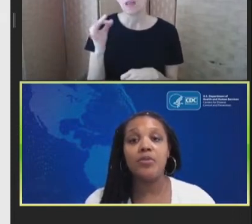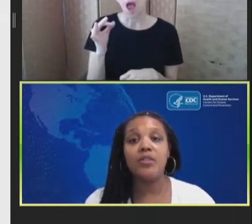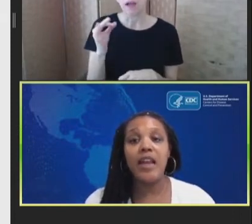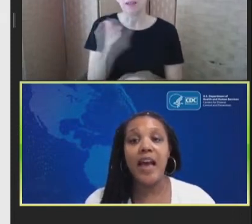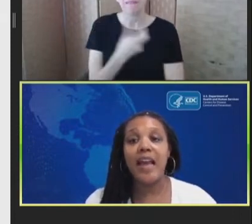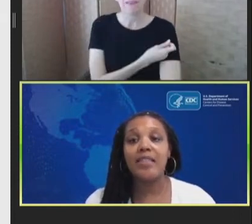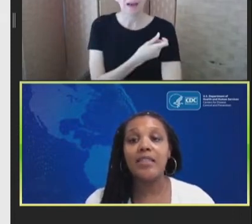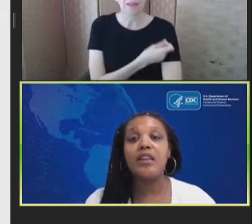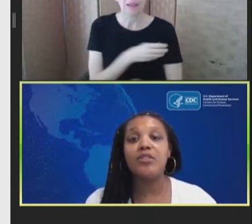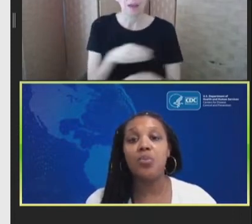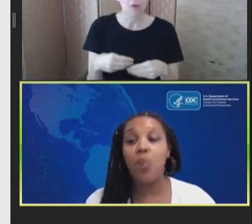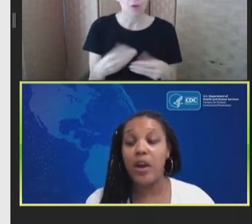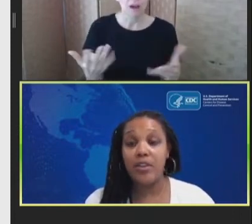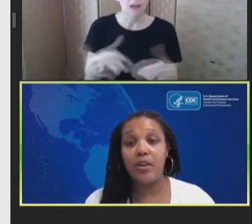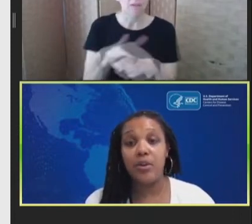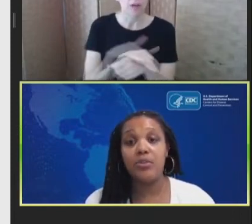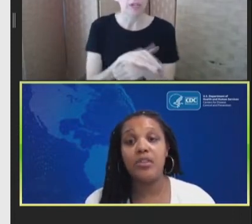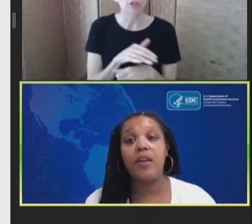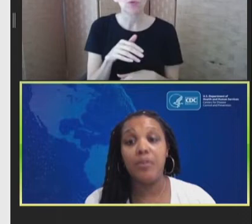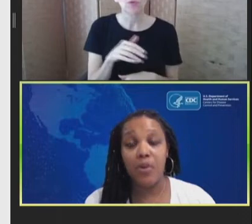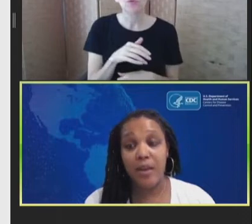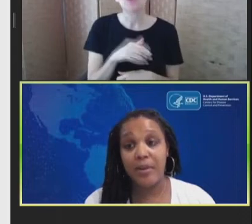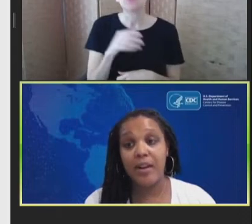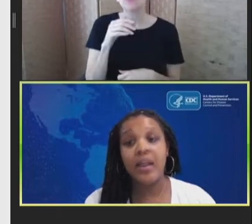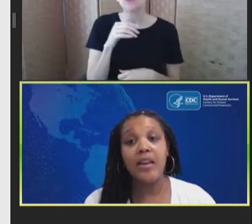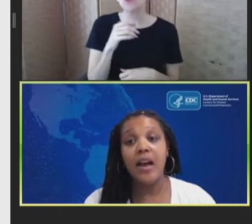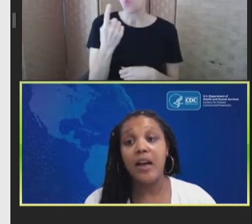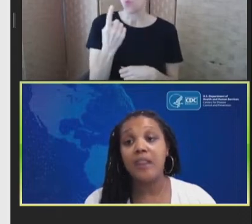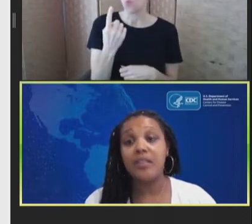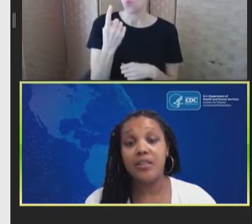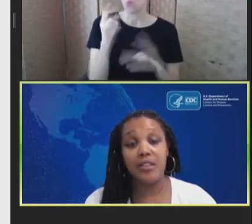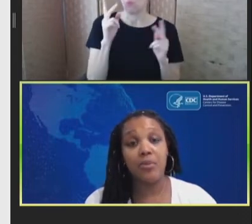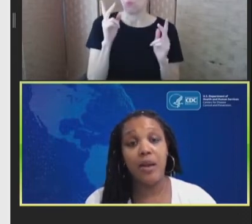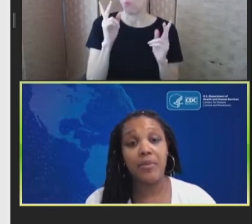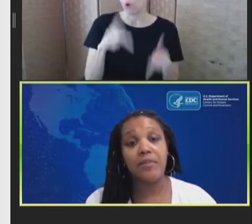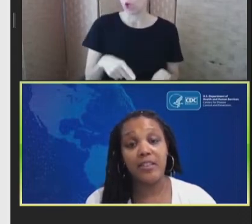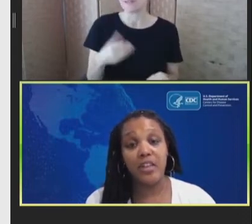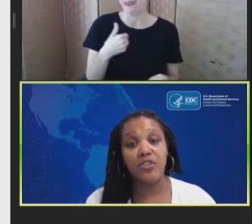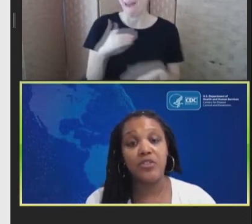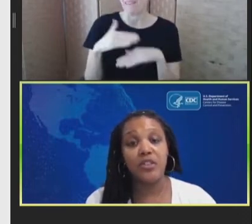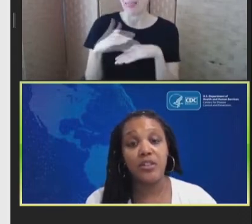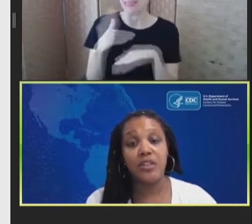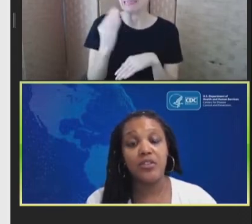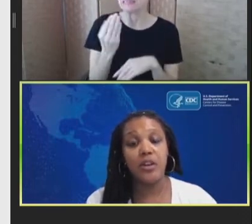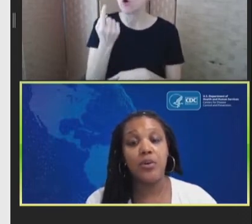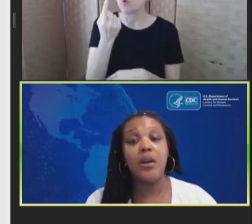those that had at least one dose of the primary series, the primary vaccination series. So,